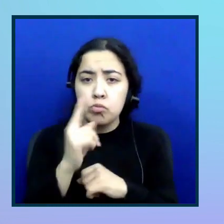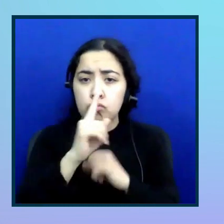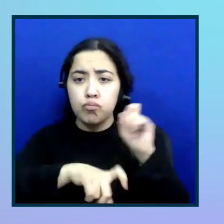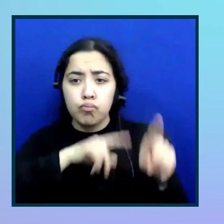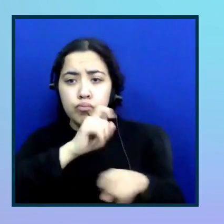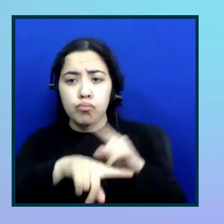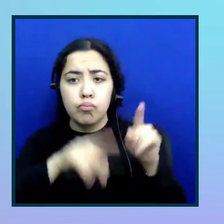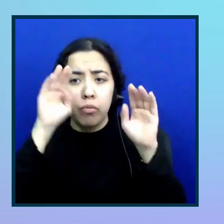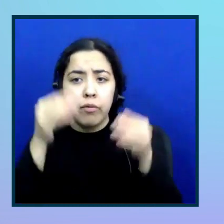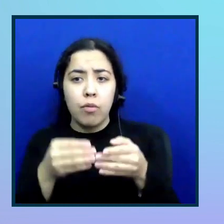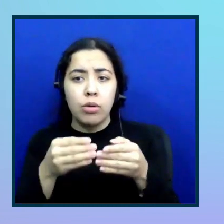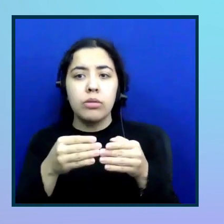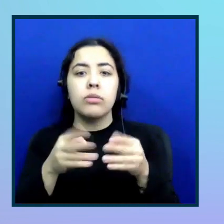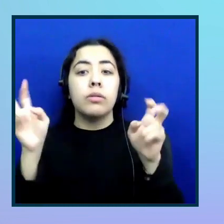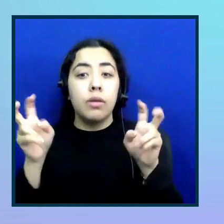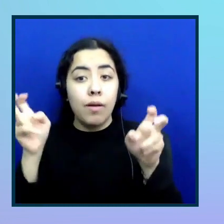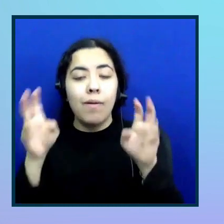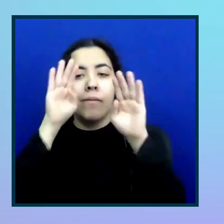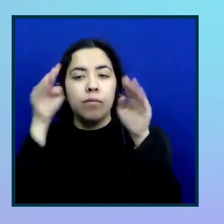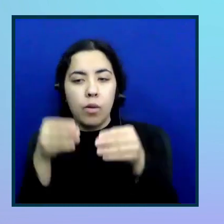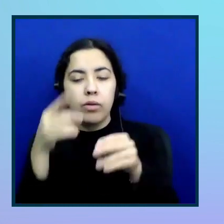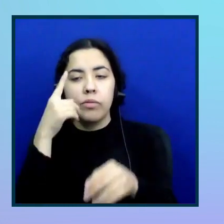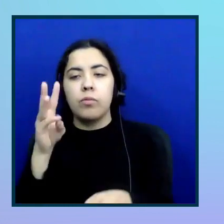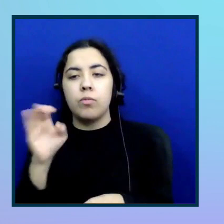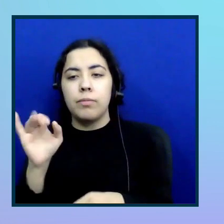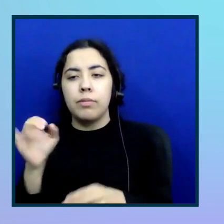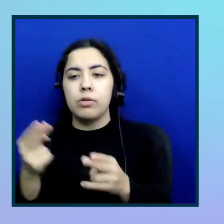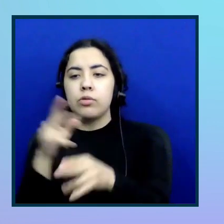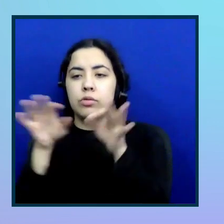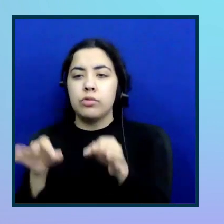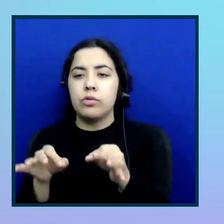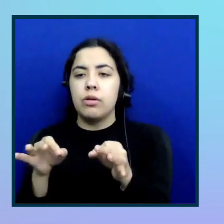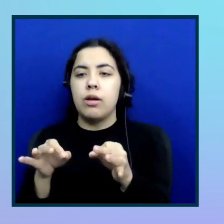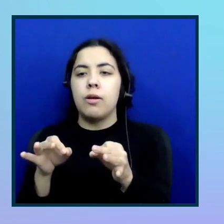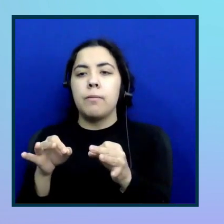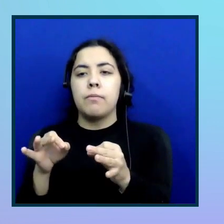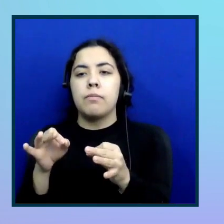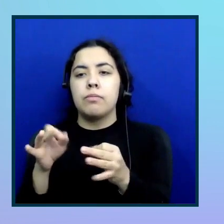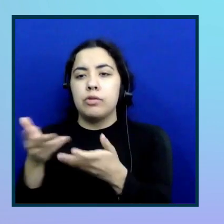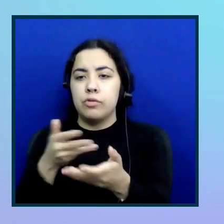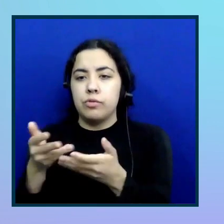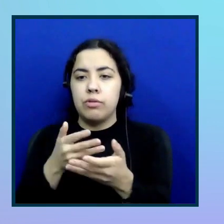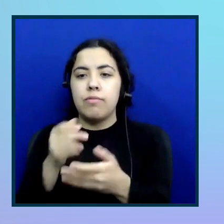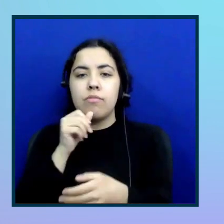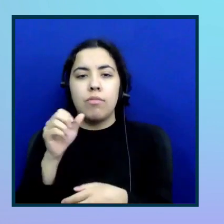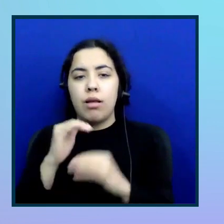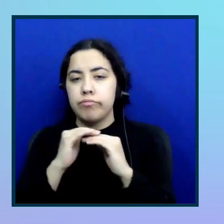Focus for web is used to describe highlighting interactive, not static content